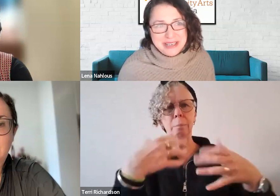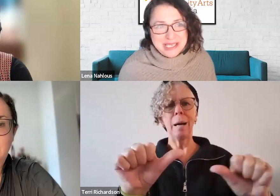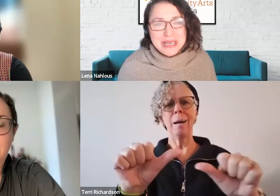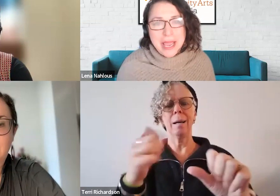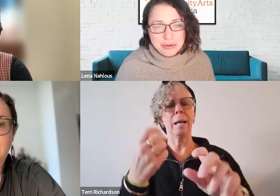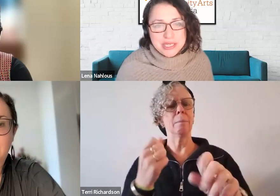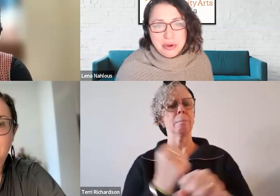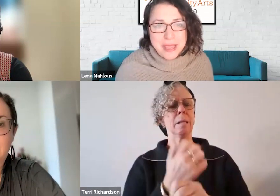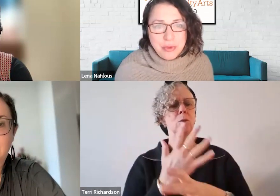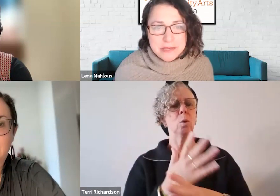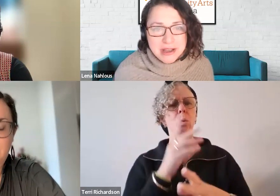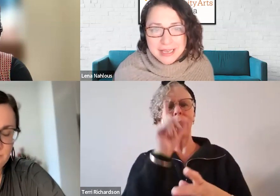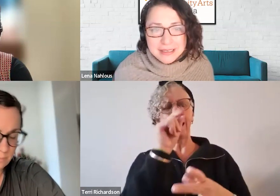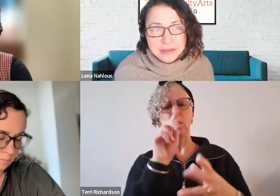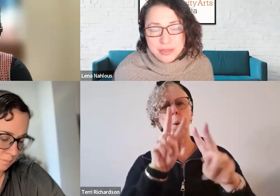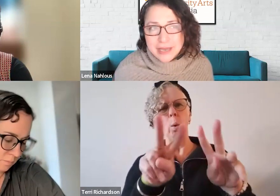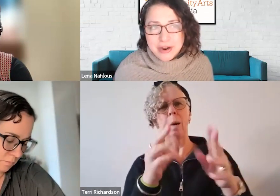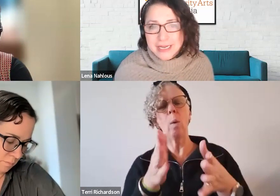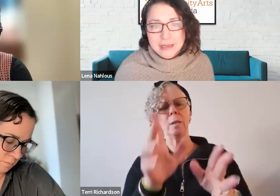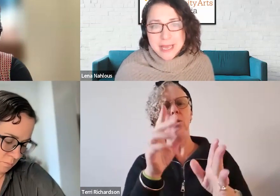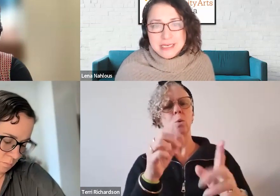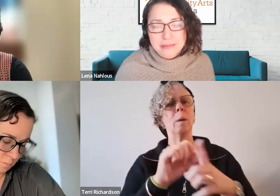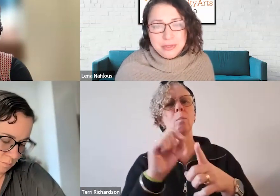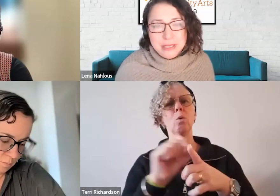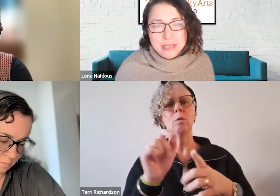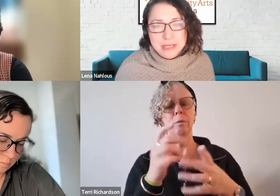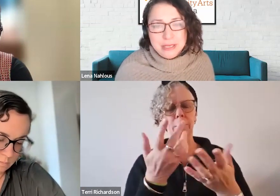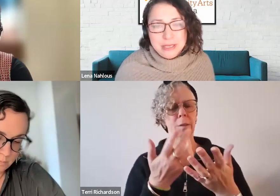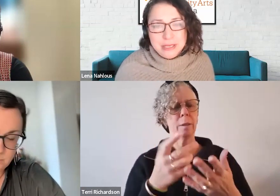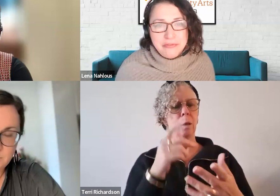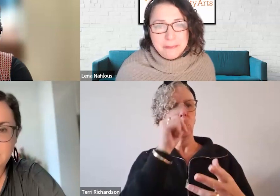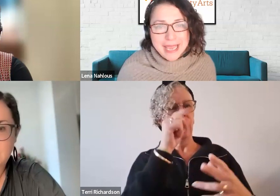and also on that website with our training and capacity-building programs like Fair Play.